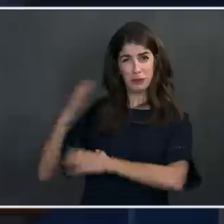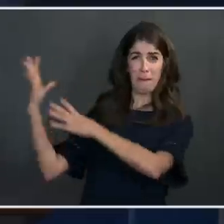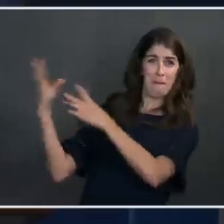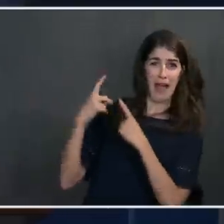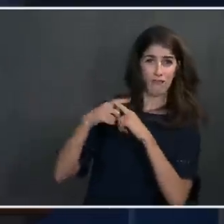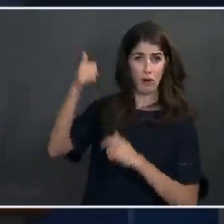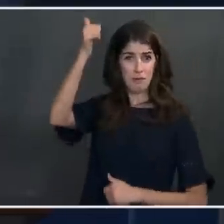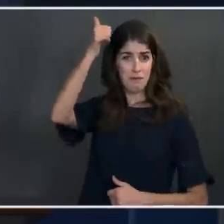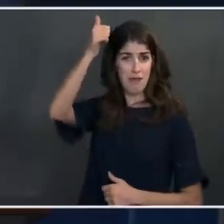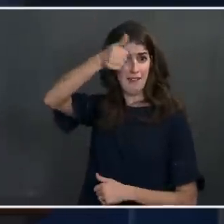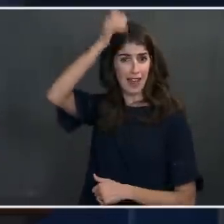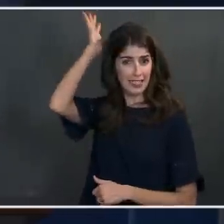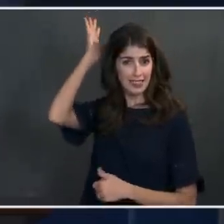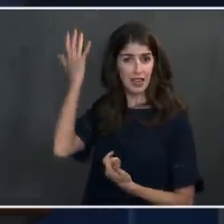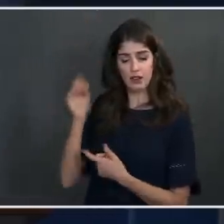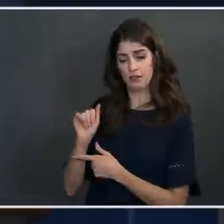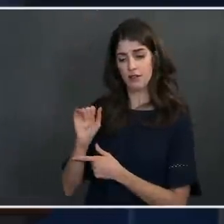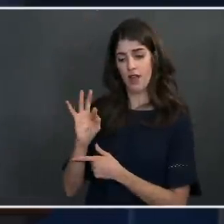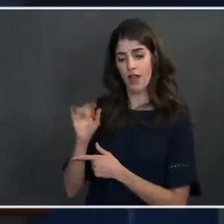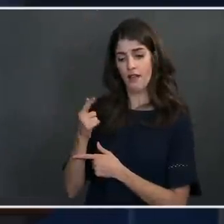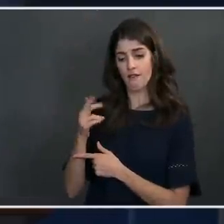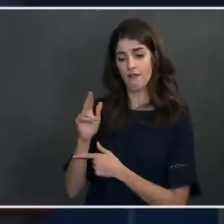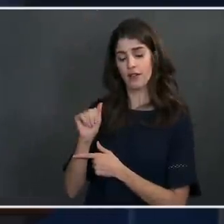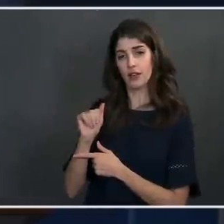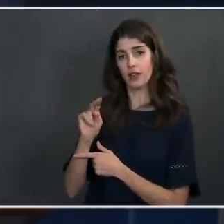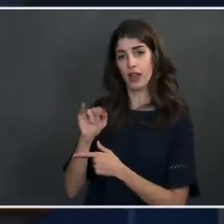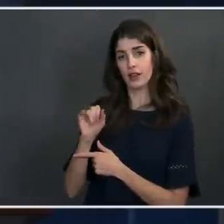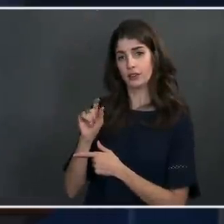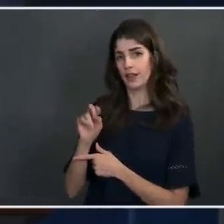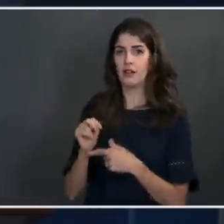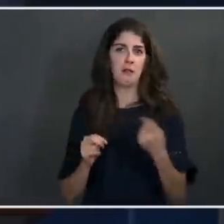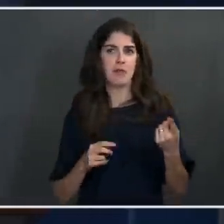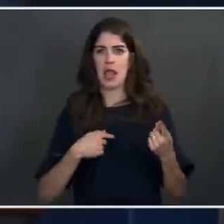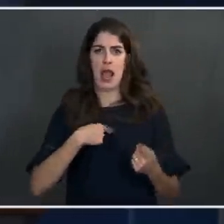Ms. Psaki: I have not spoken with our National Security team about this in particular, but his commitment remains.